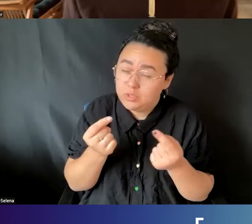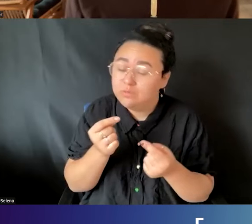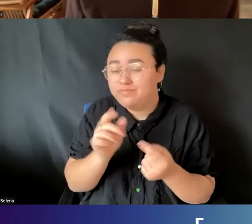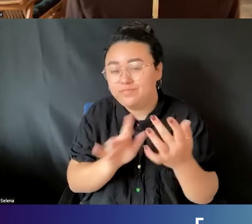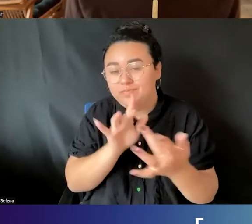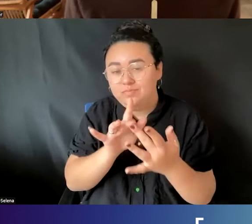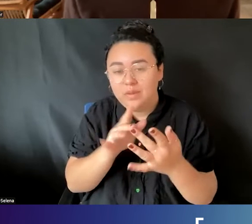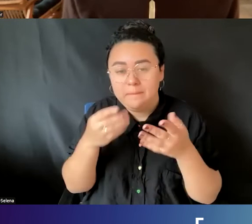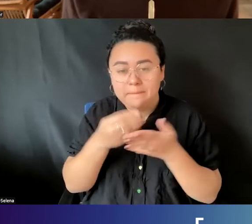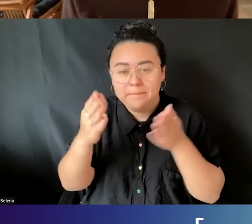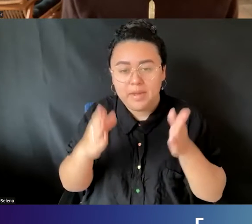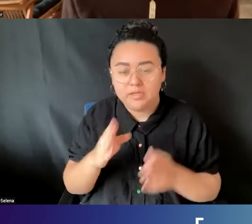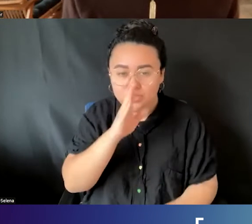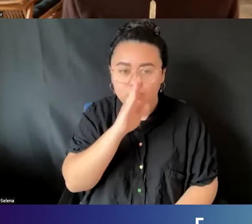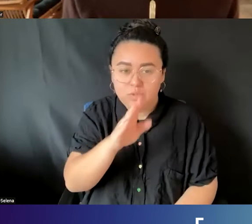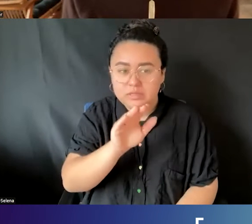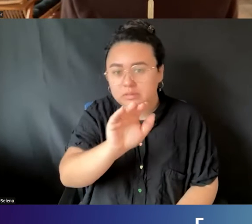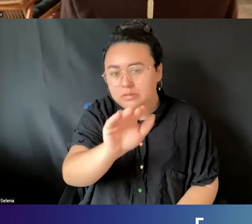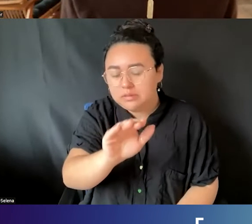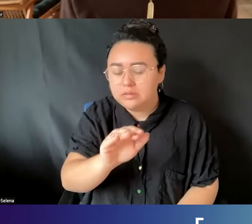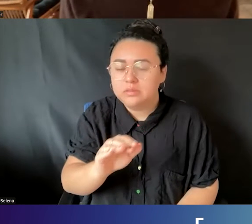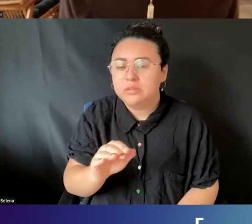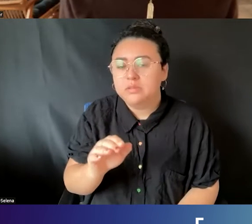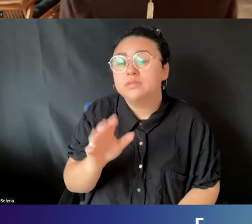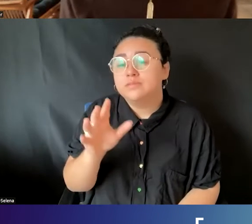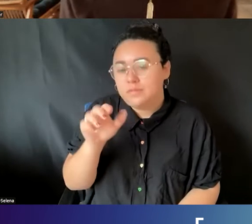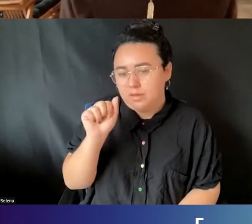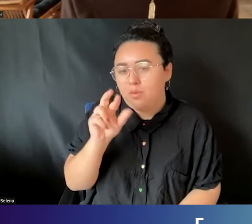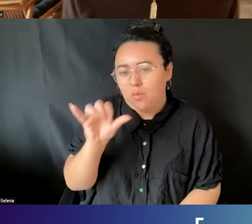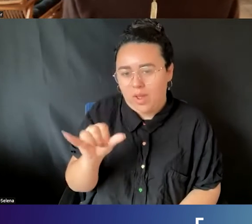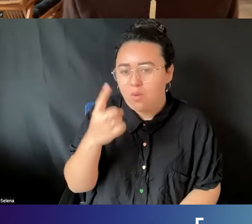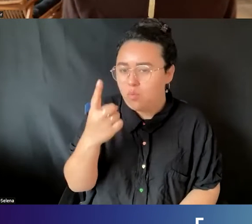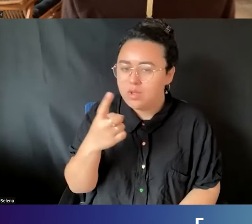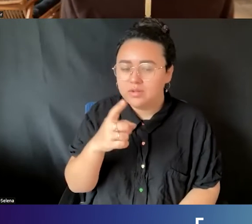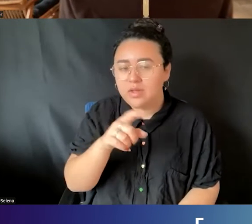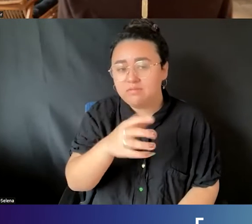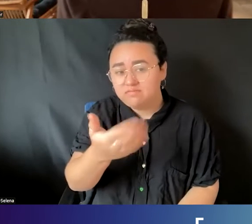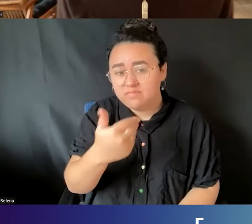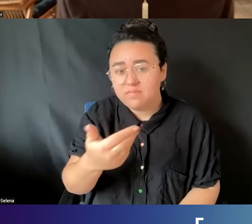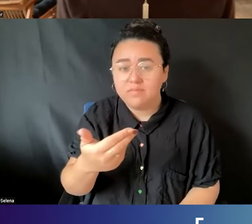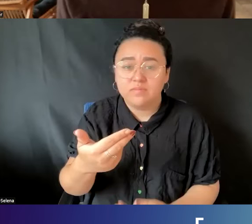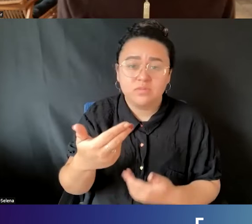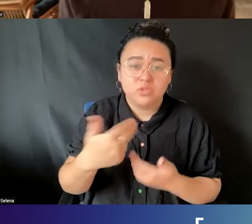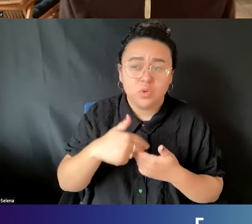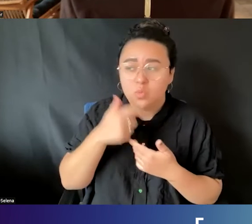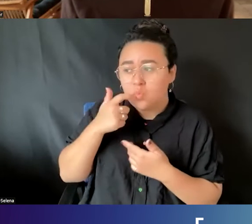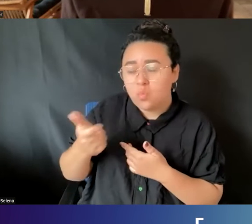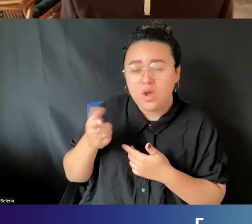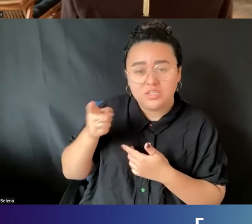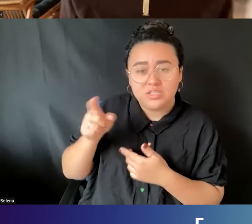And so some of that was to invite them to screenings, you know, to the South by premiere. And then, you know, even after that, for folks who weren't able to come,